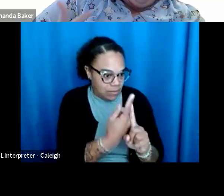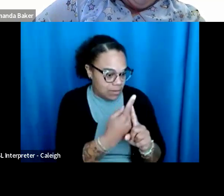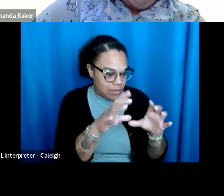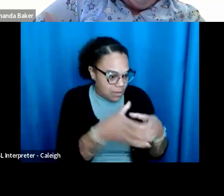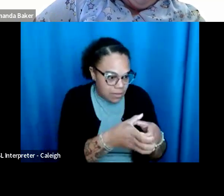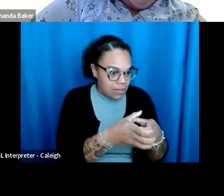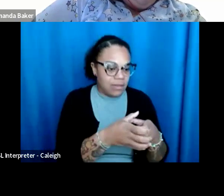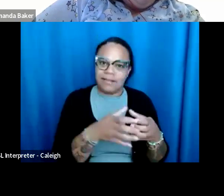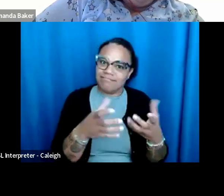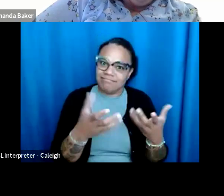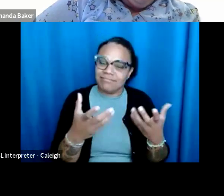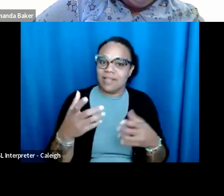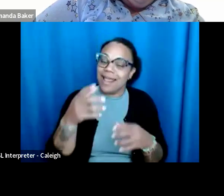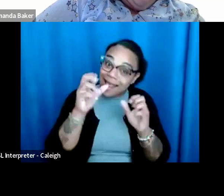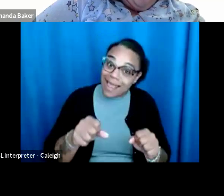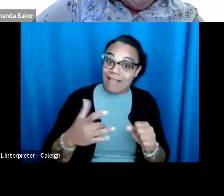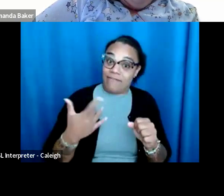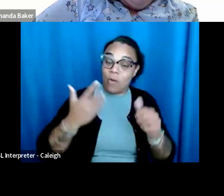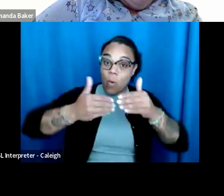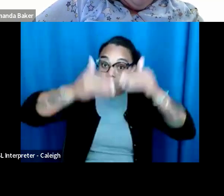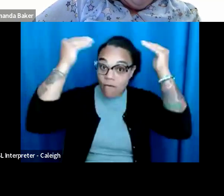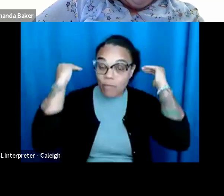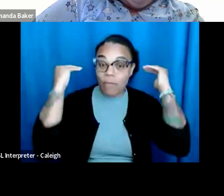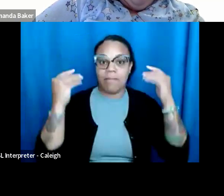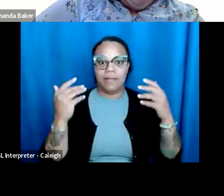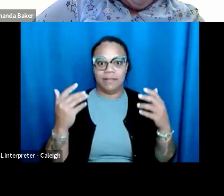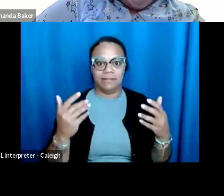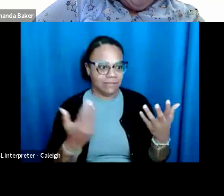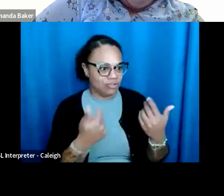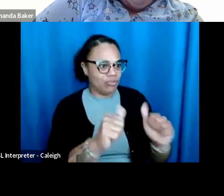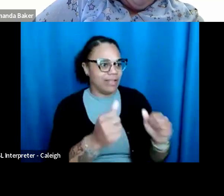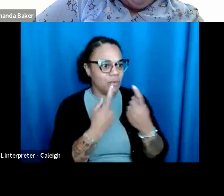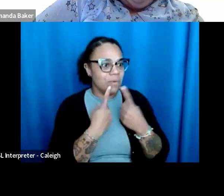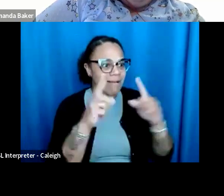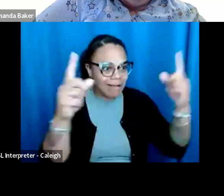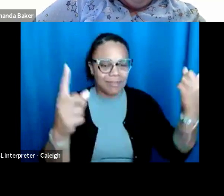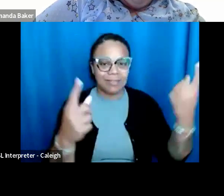to try to overcome some of these things and accomplish some of these things alone. But you don't have to do it alone.